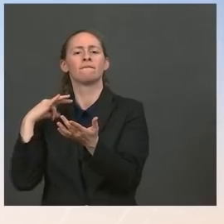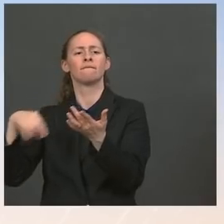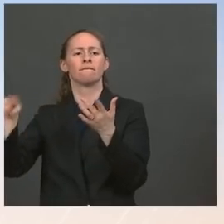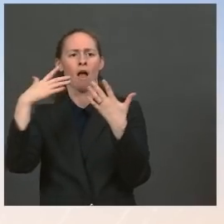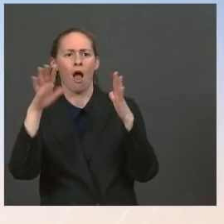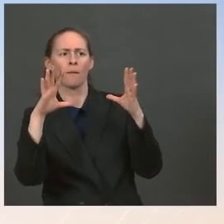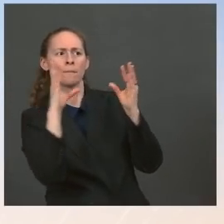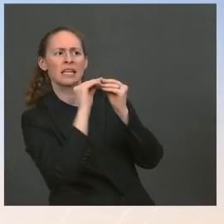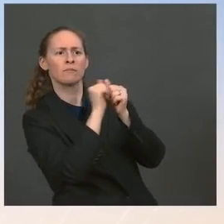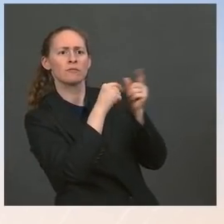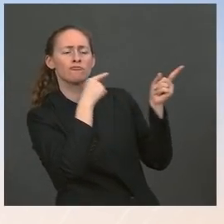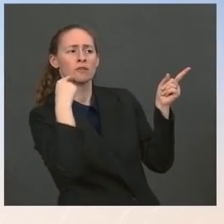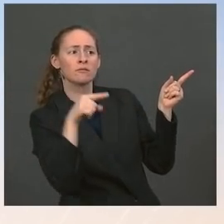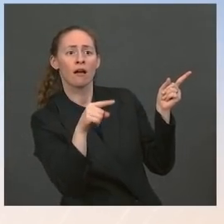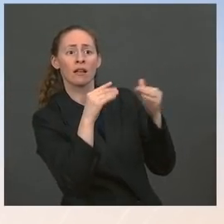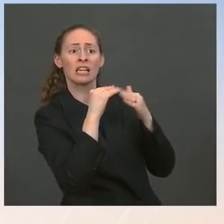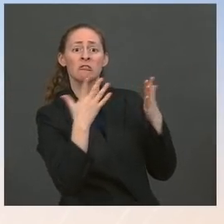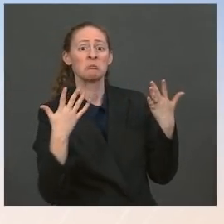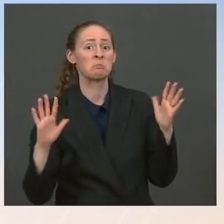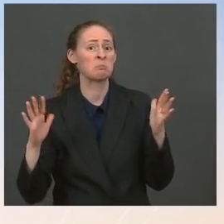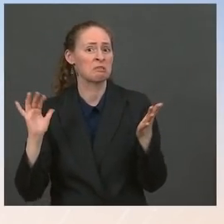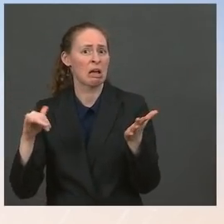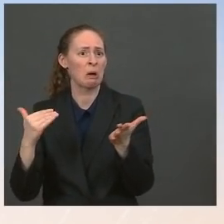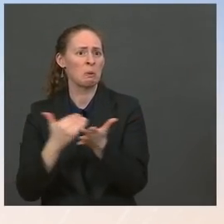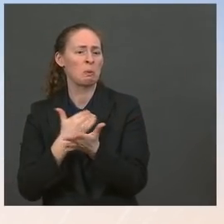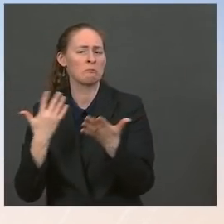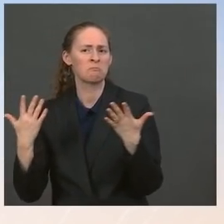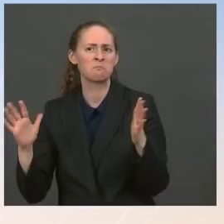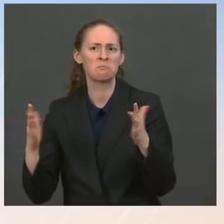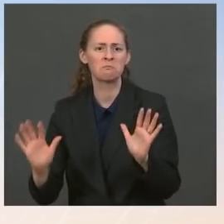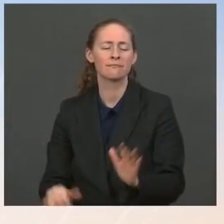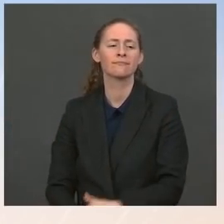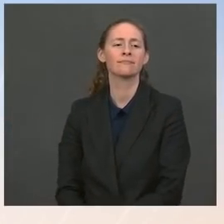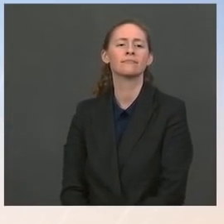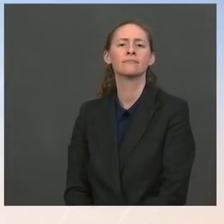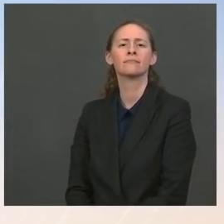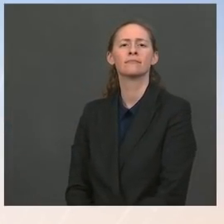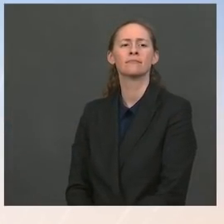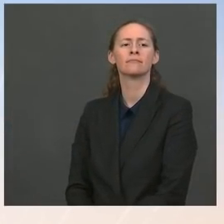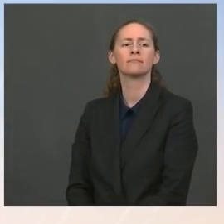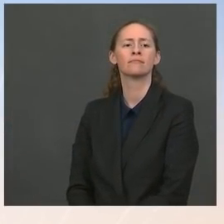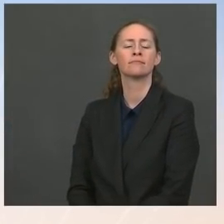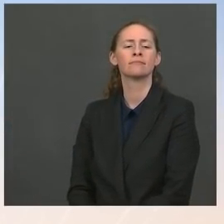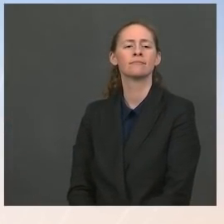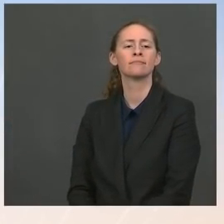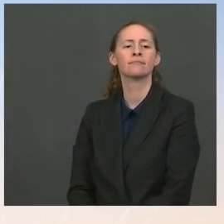The Press: Thank you so much. Regarding the OSHA vaccine case, you mentioned the high number of Americans